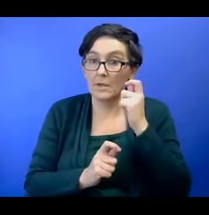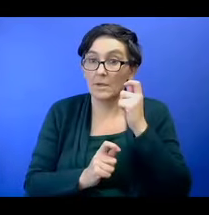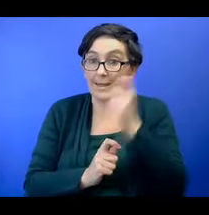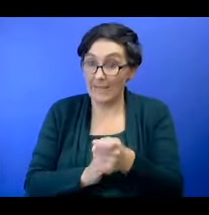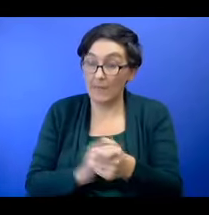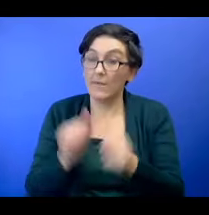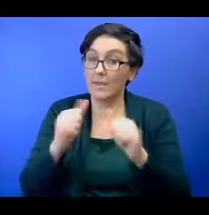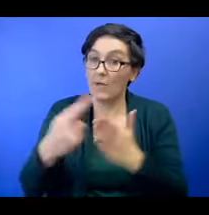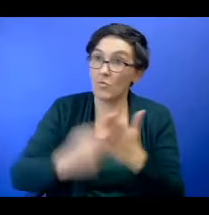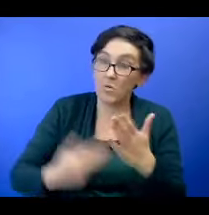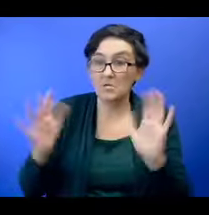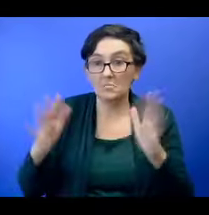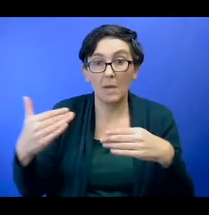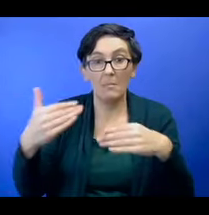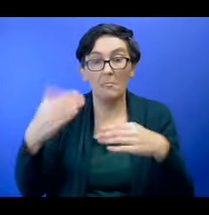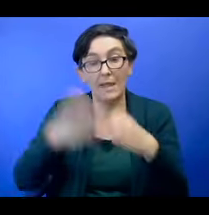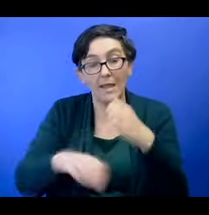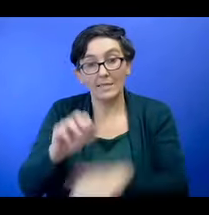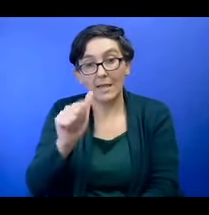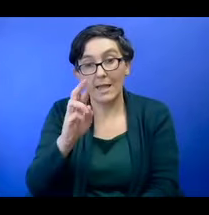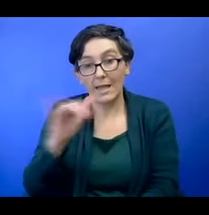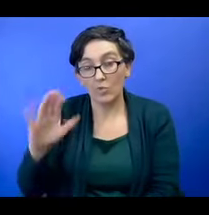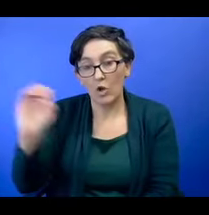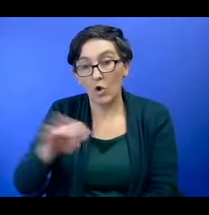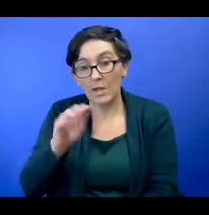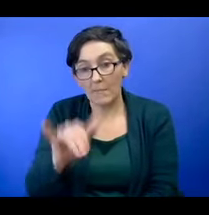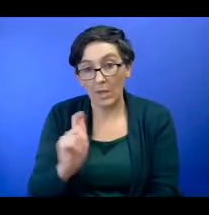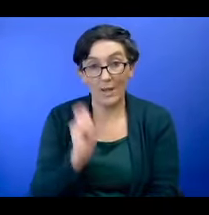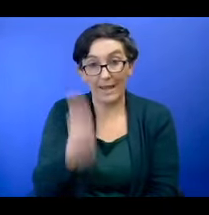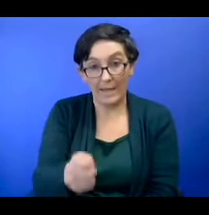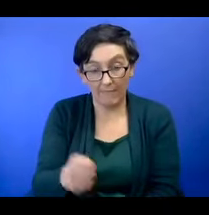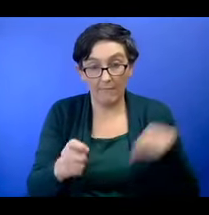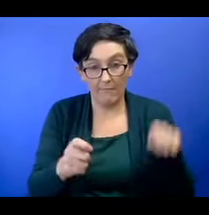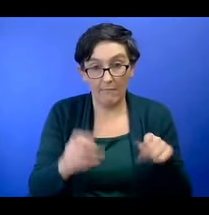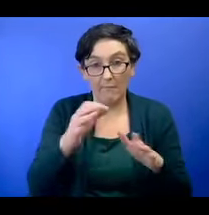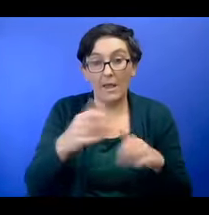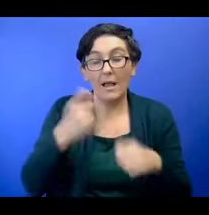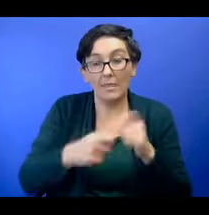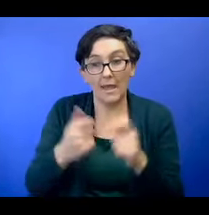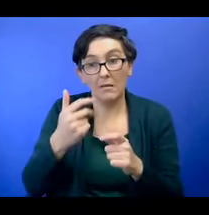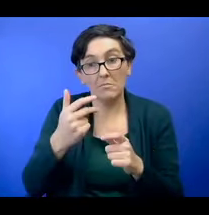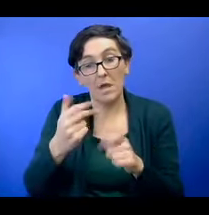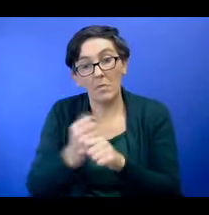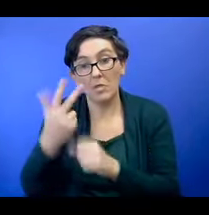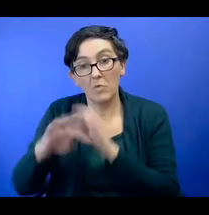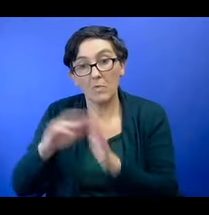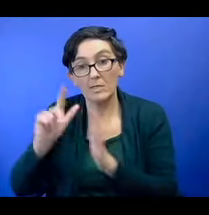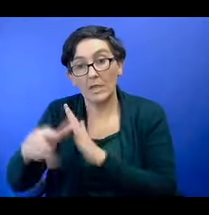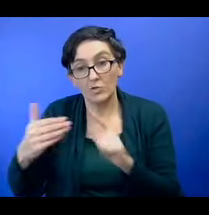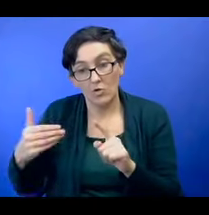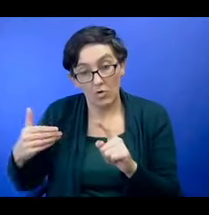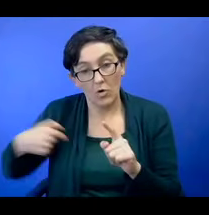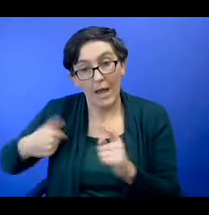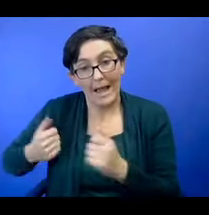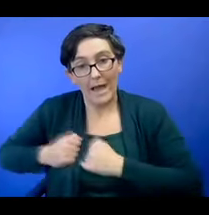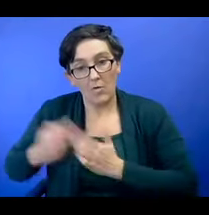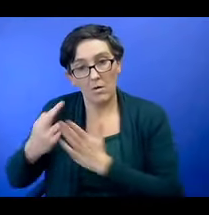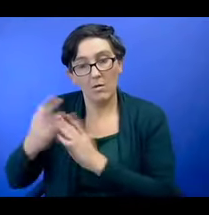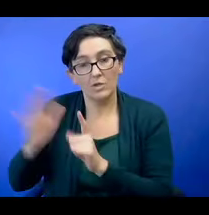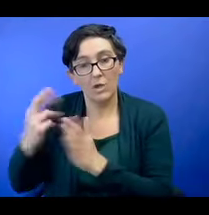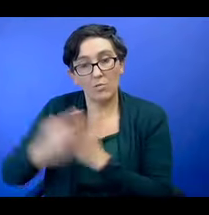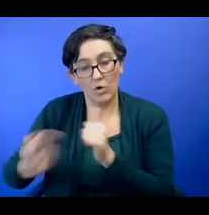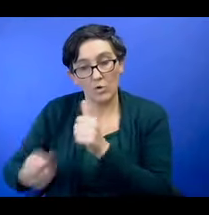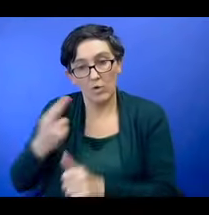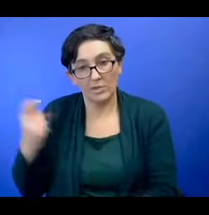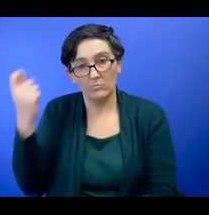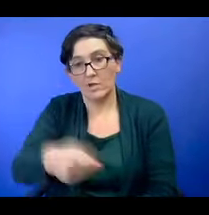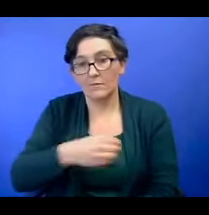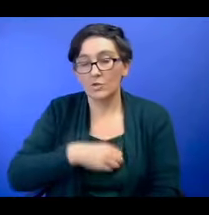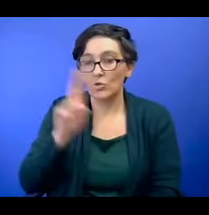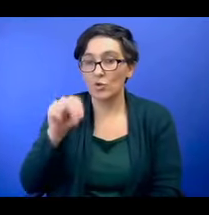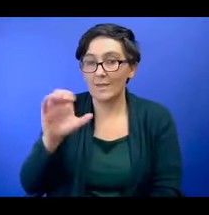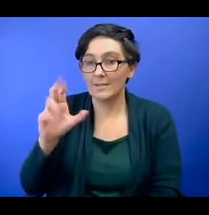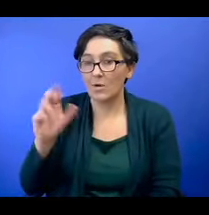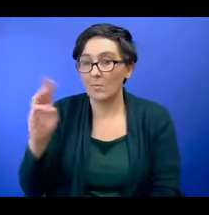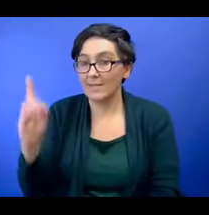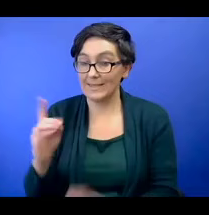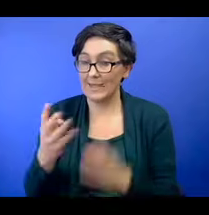by the end of April, early May, maybe, and roughly within three months we will have our shadow report ready to go to the CRPD Rights Committee.